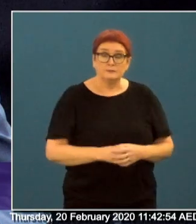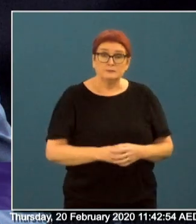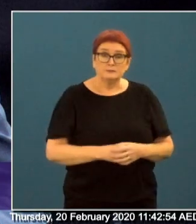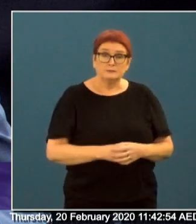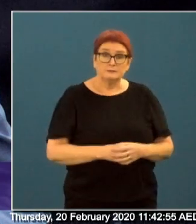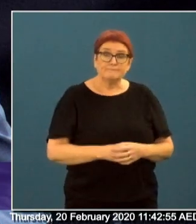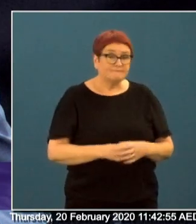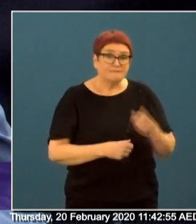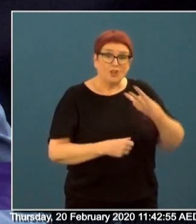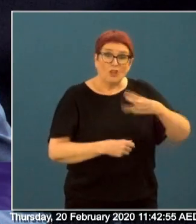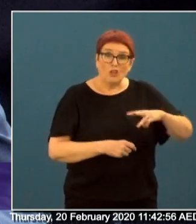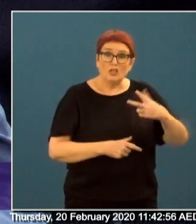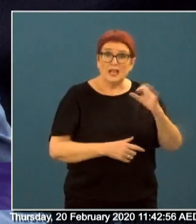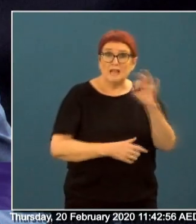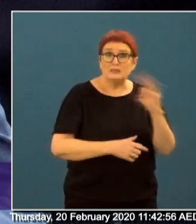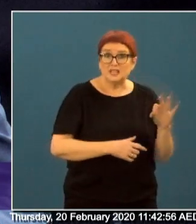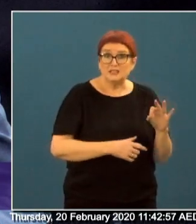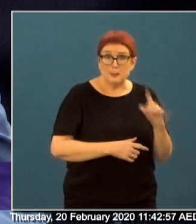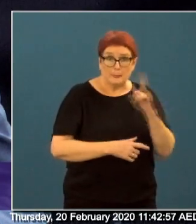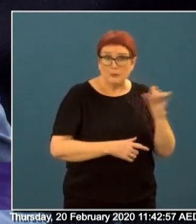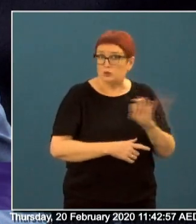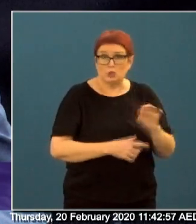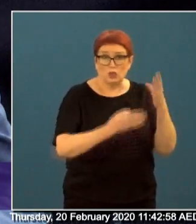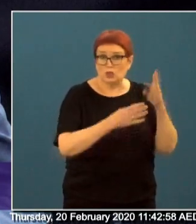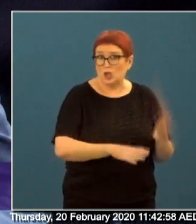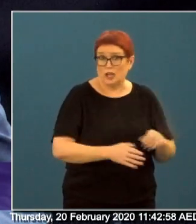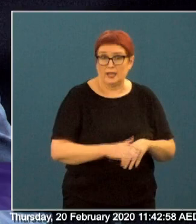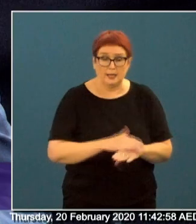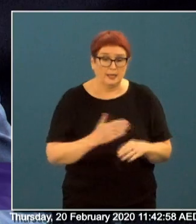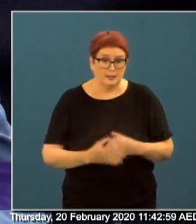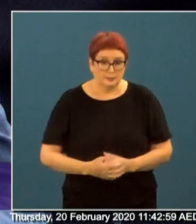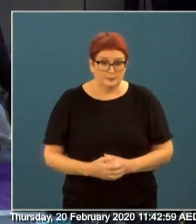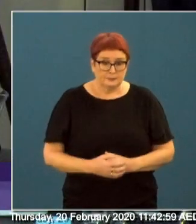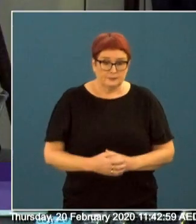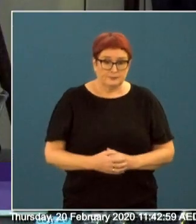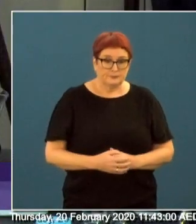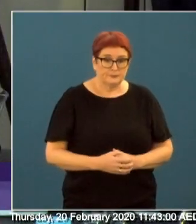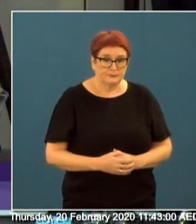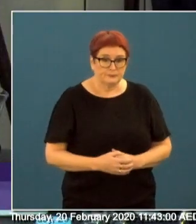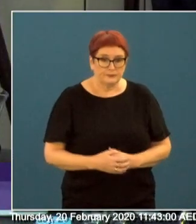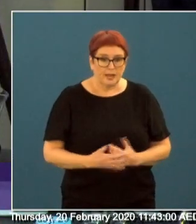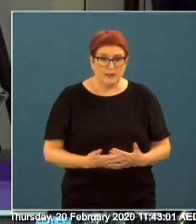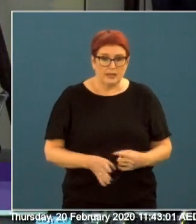that have occurred within a six and a half year time period in New South Wales. And that compared with the general population?